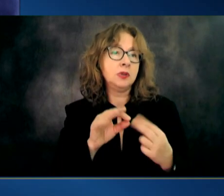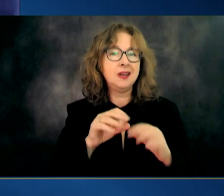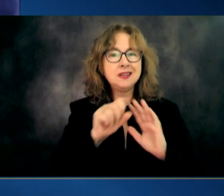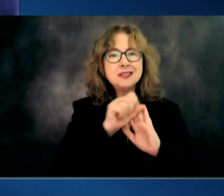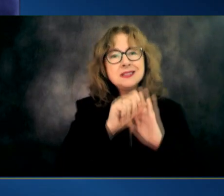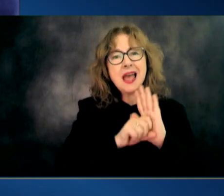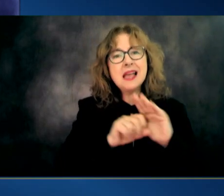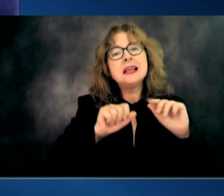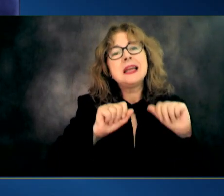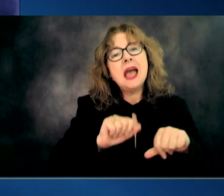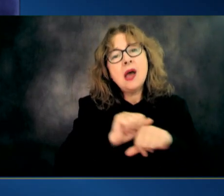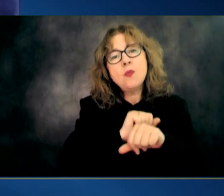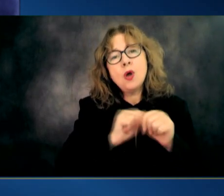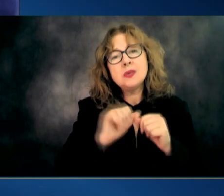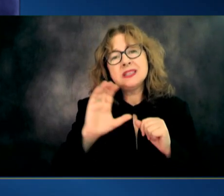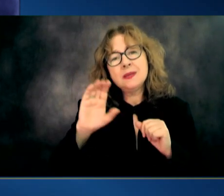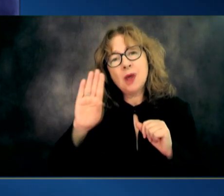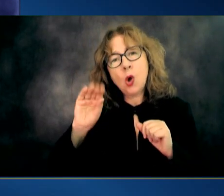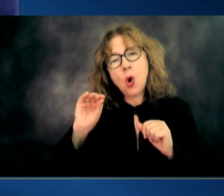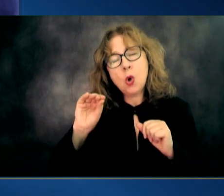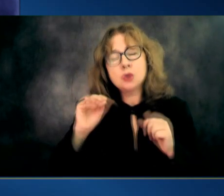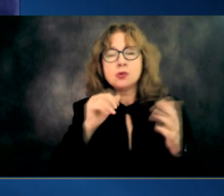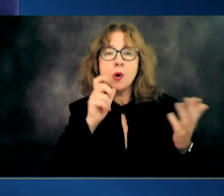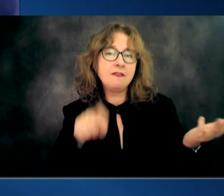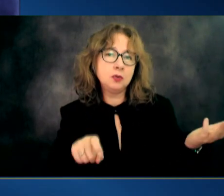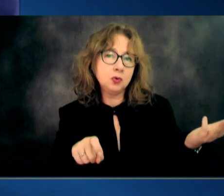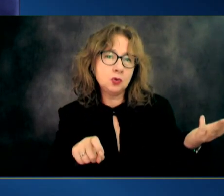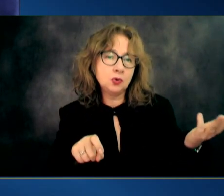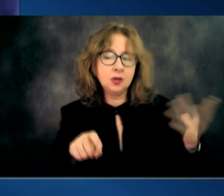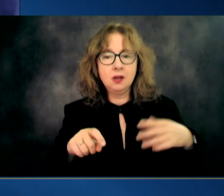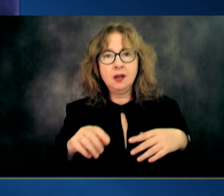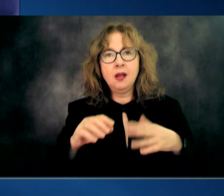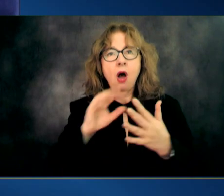companies that are working on the contracts to work with community. It's an option. So,